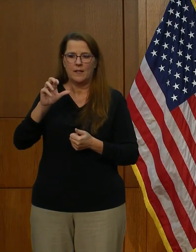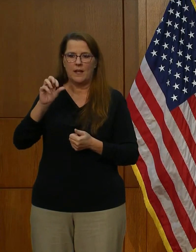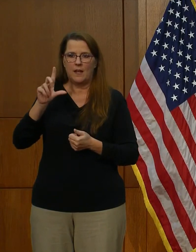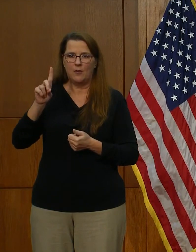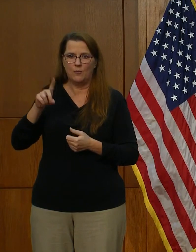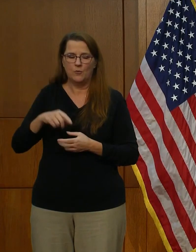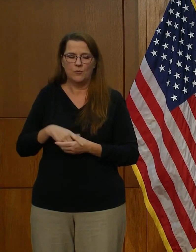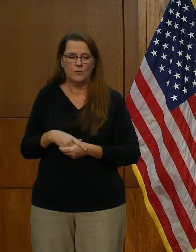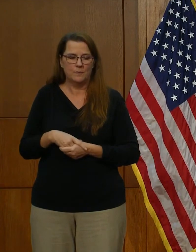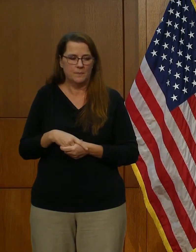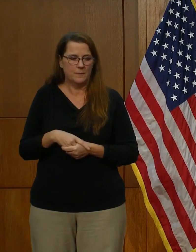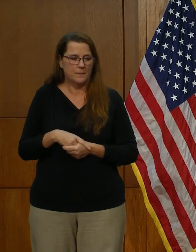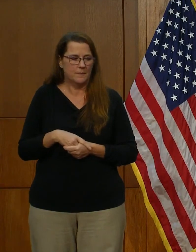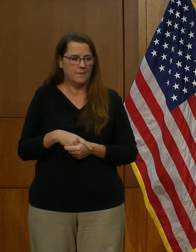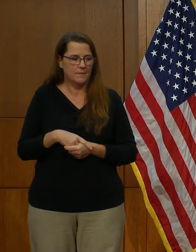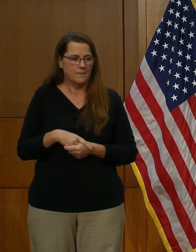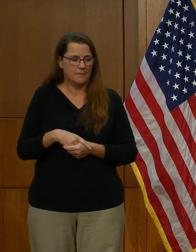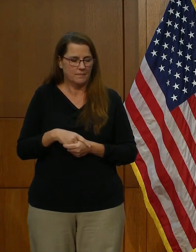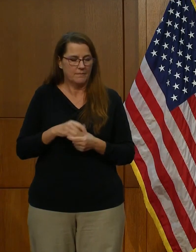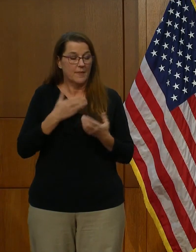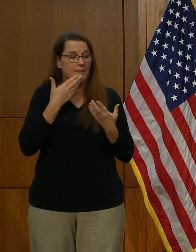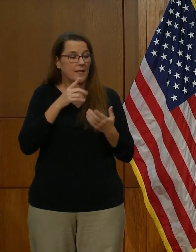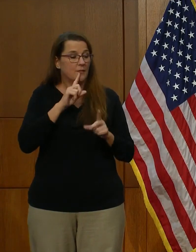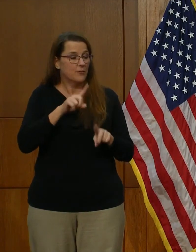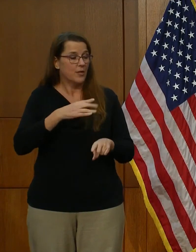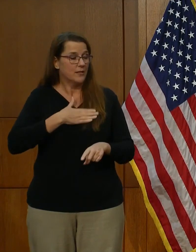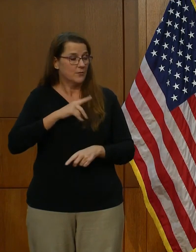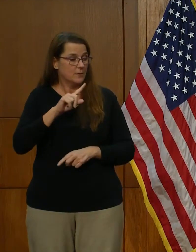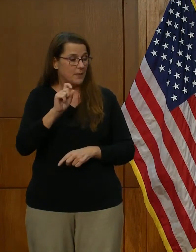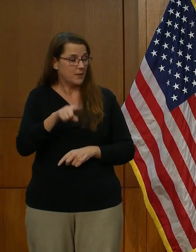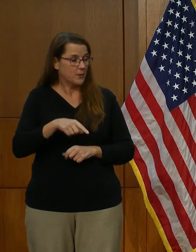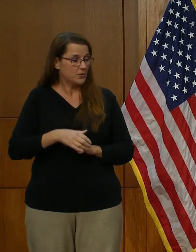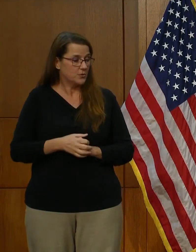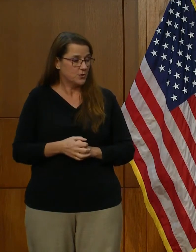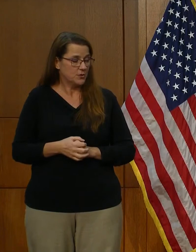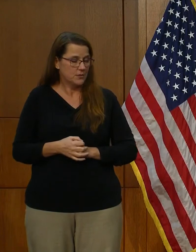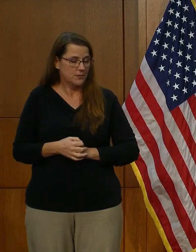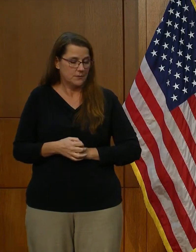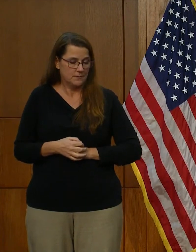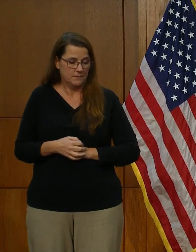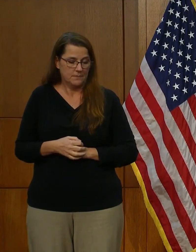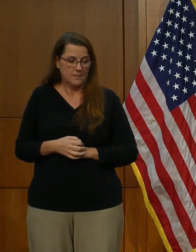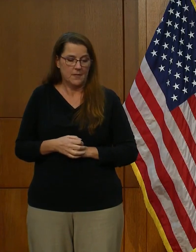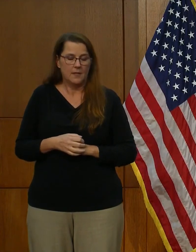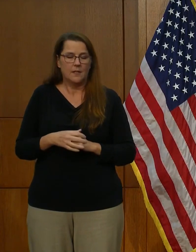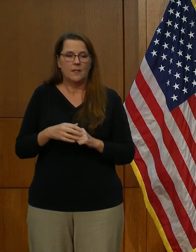SPECIFIC DETAILS. HI, GOVERNOR.